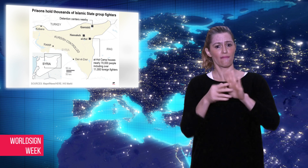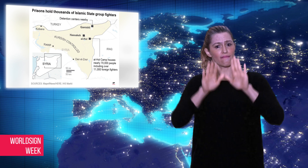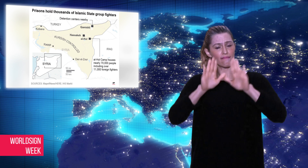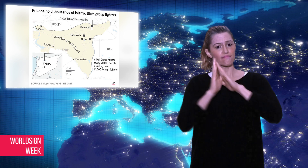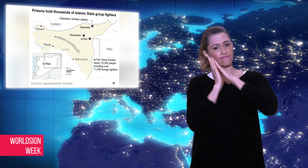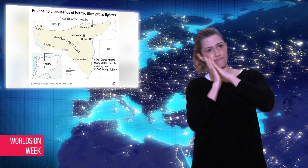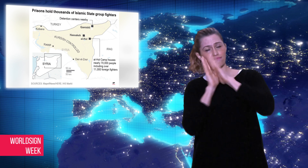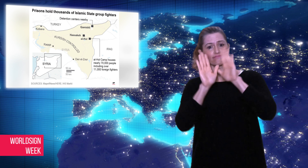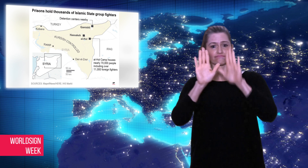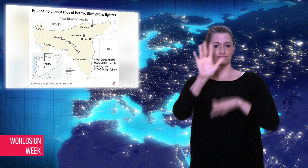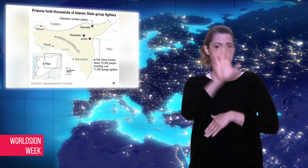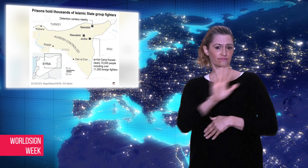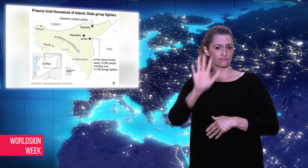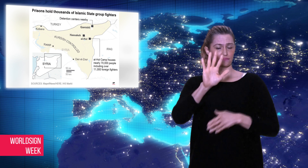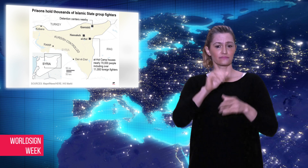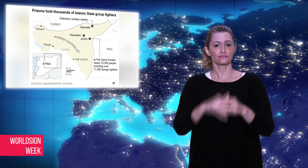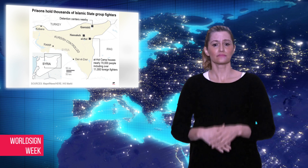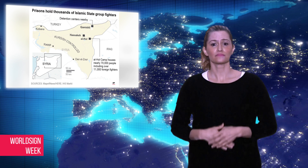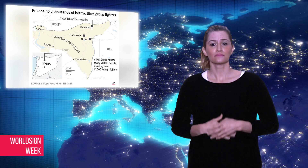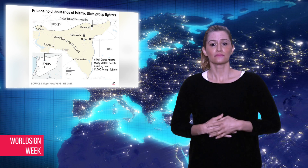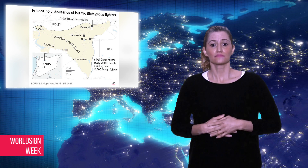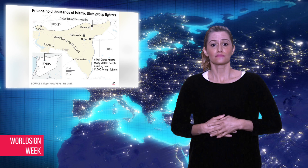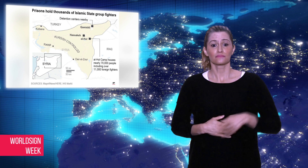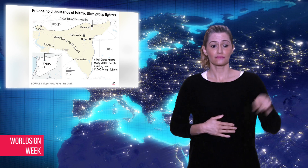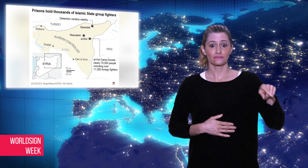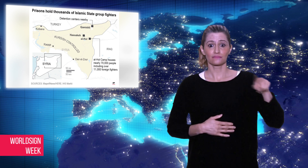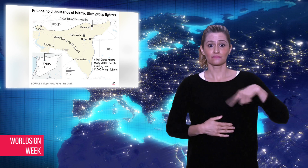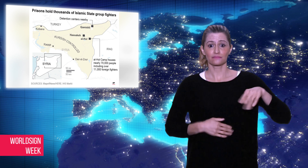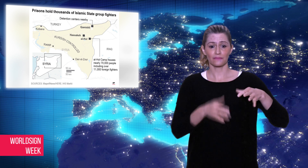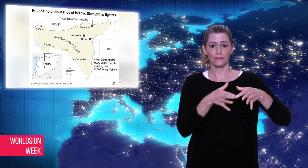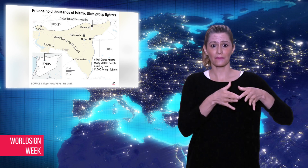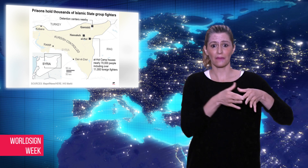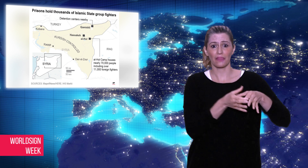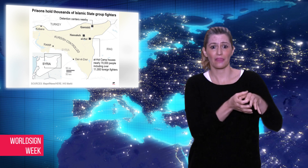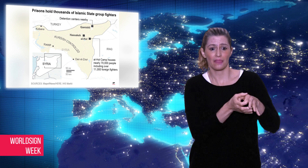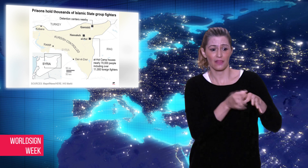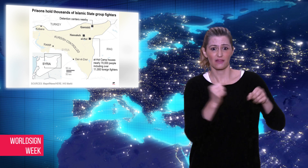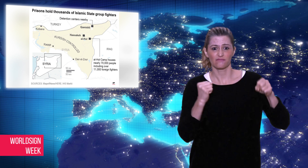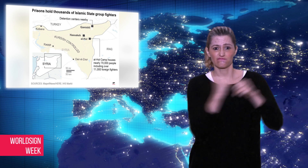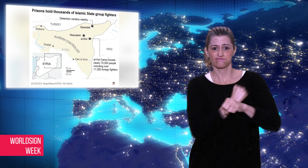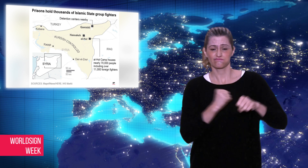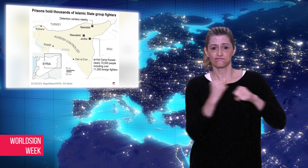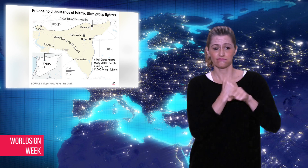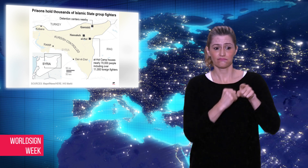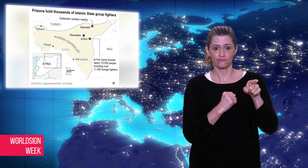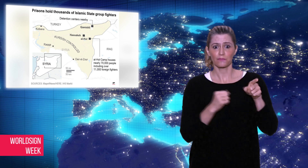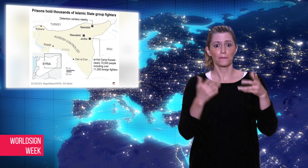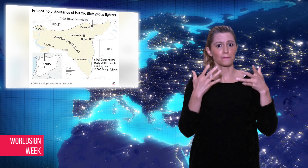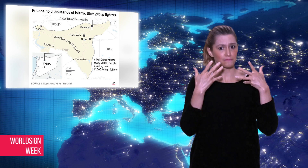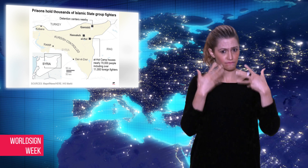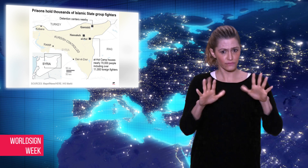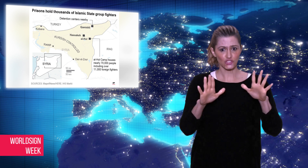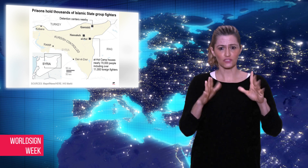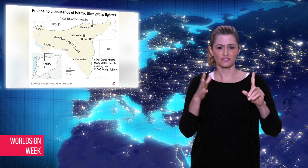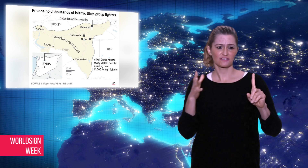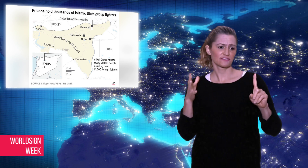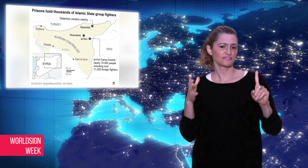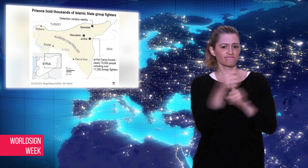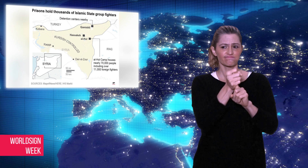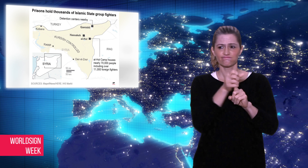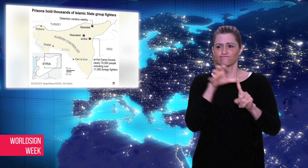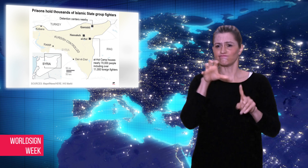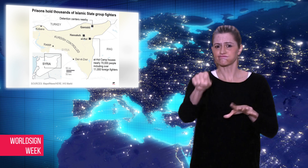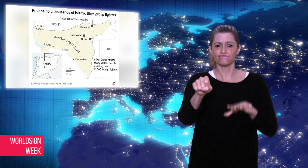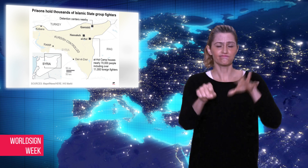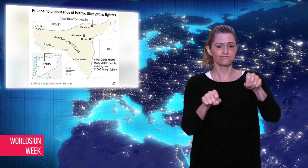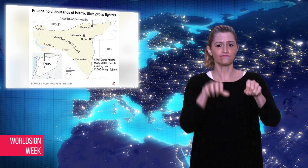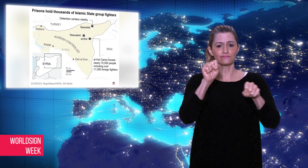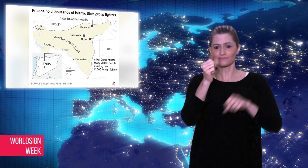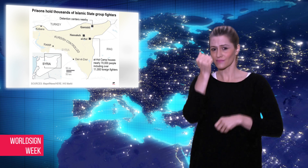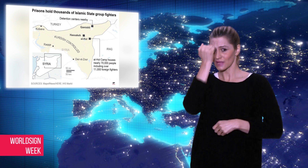refugees. Syrian Kurdish fighters are holding ISIS